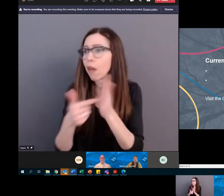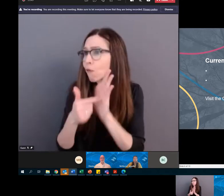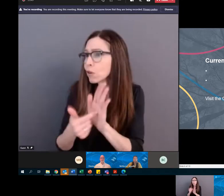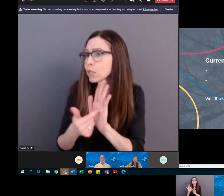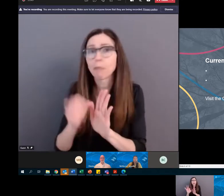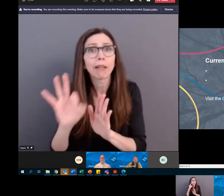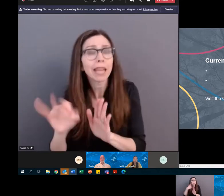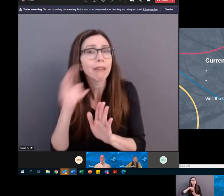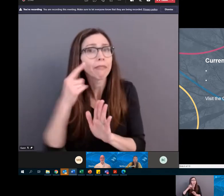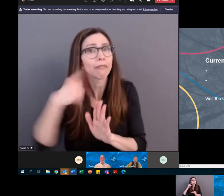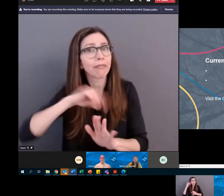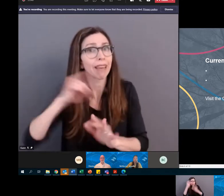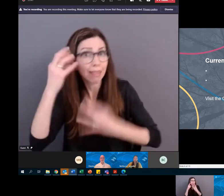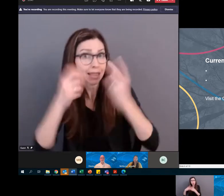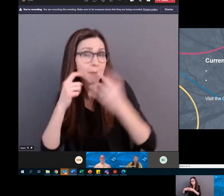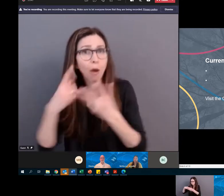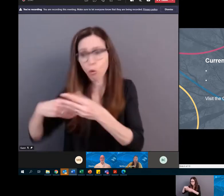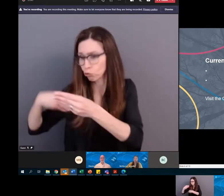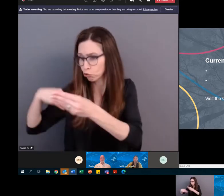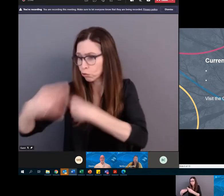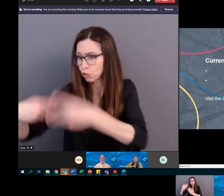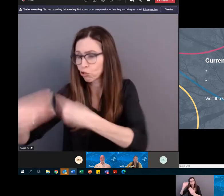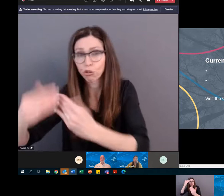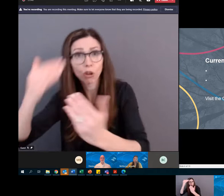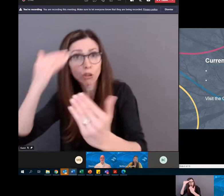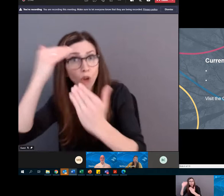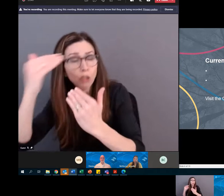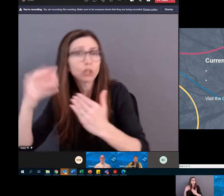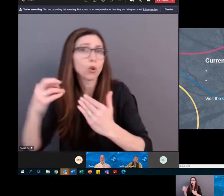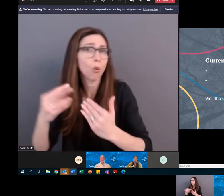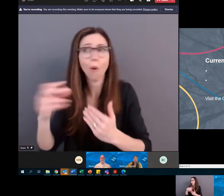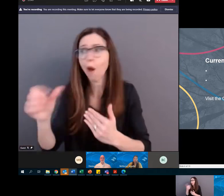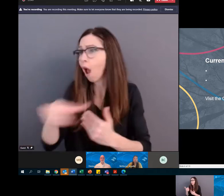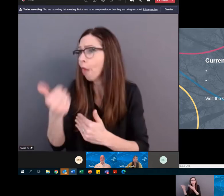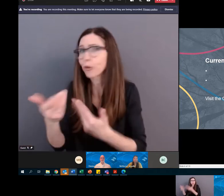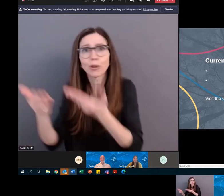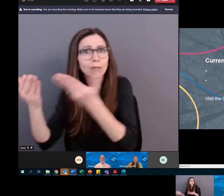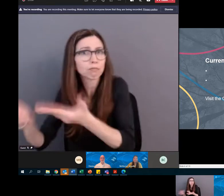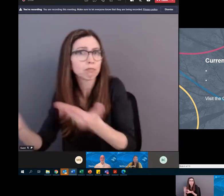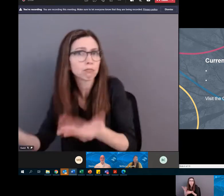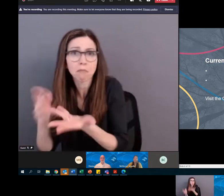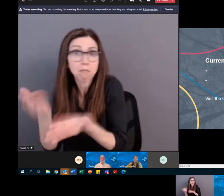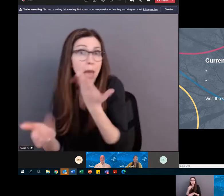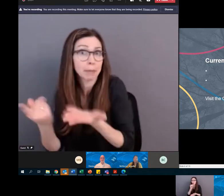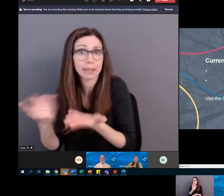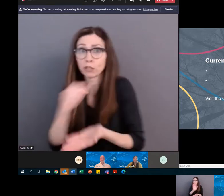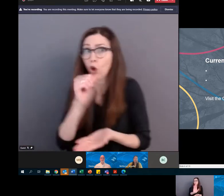intellectual property from any culture or traditions other than your own.